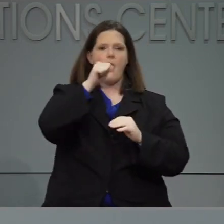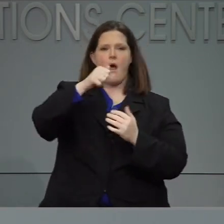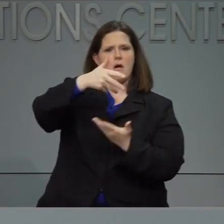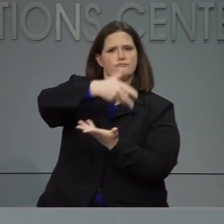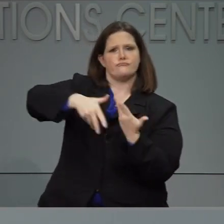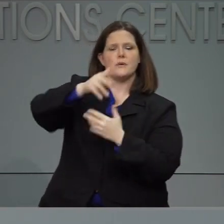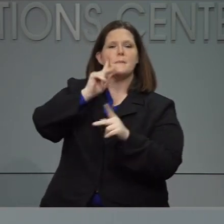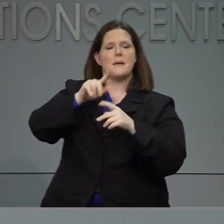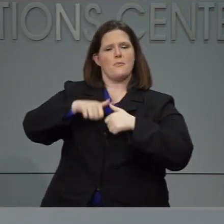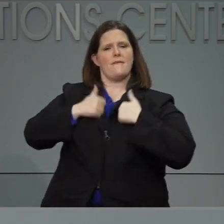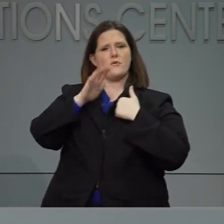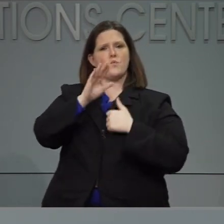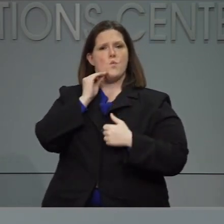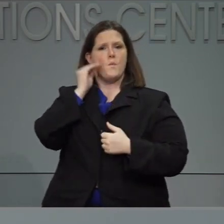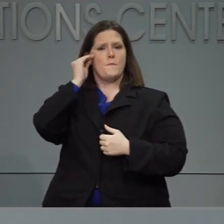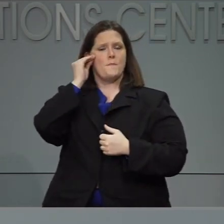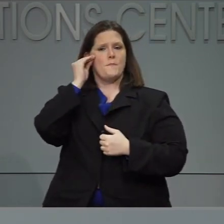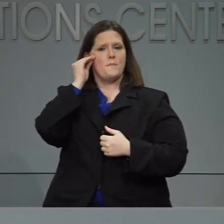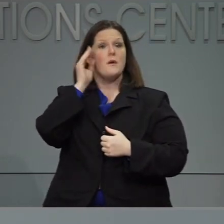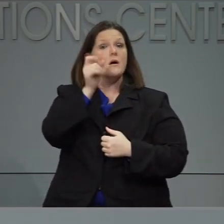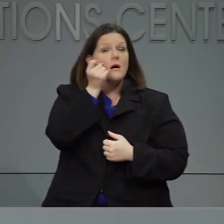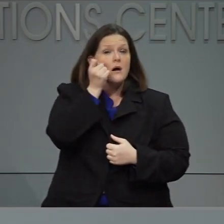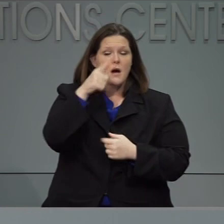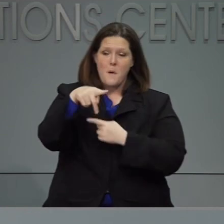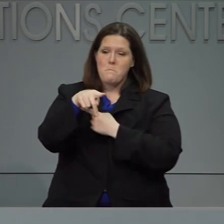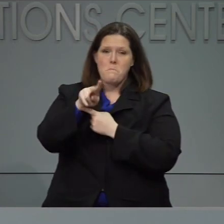PUBLIC DOESN'T JUST MEAN PLACES LIKE THE GROCERY STORE OR THE